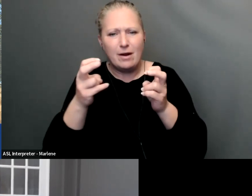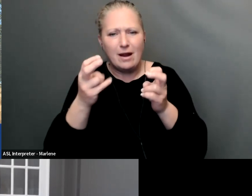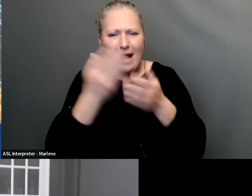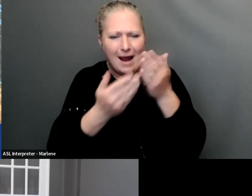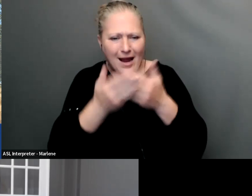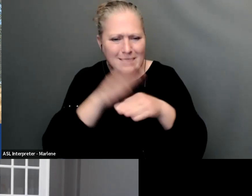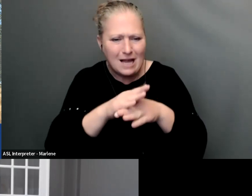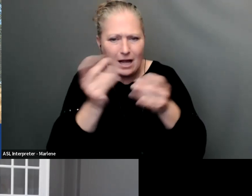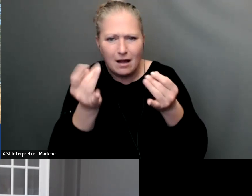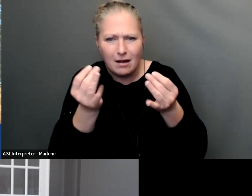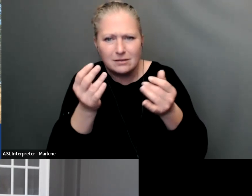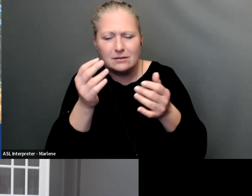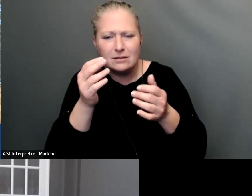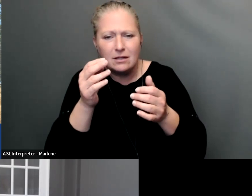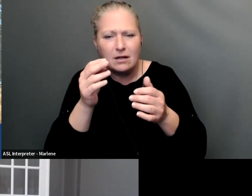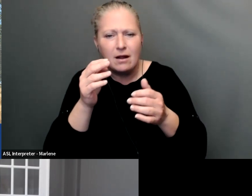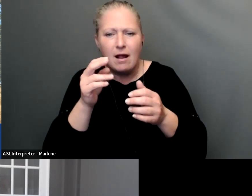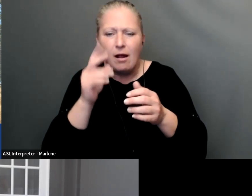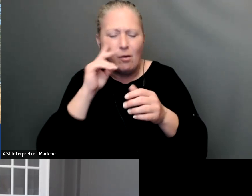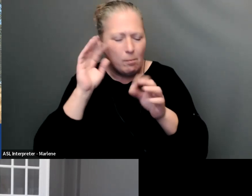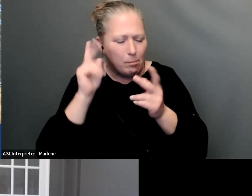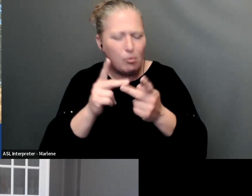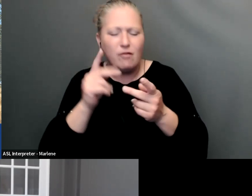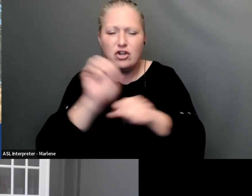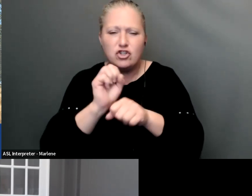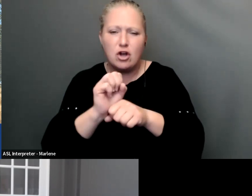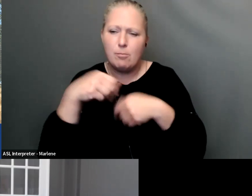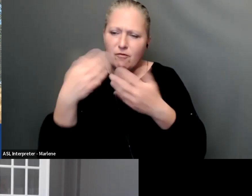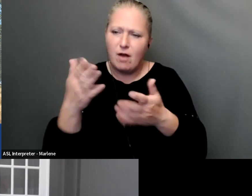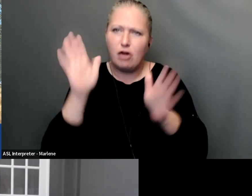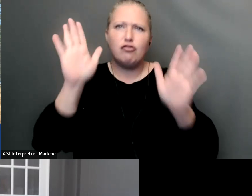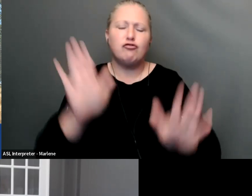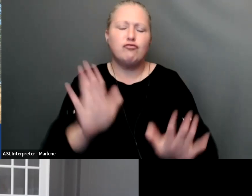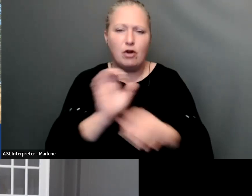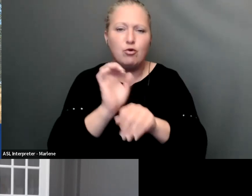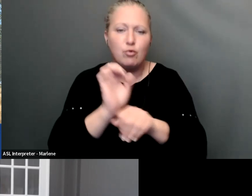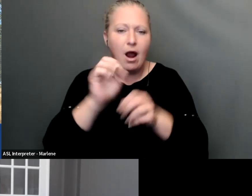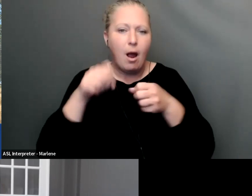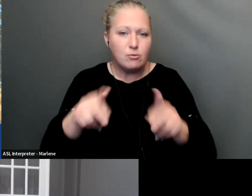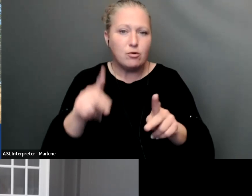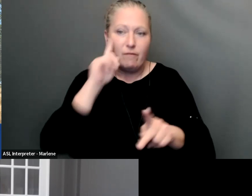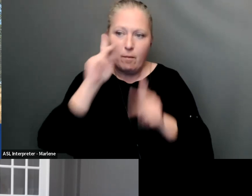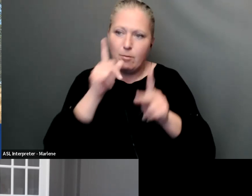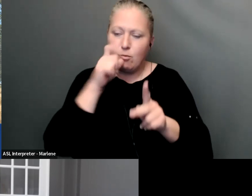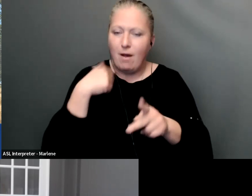a perfect job to be able to buy a great career opportunity for you know, people with autism also,